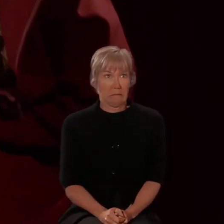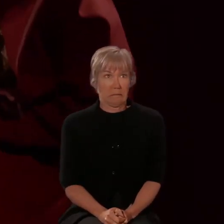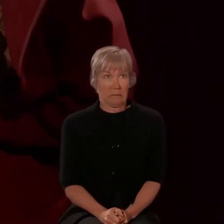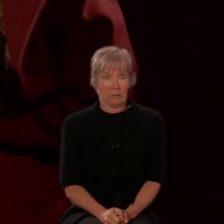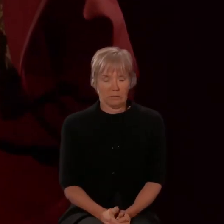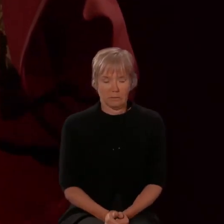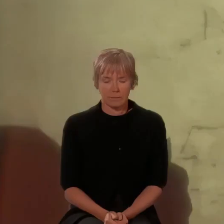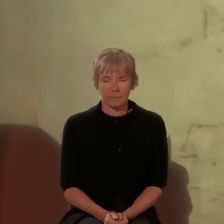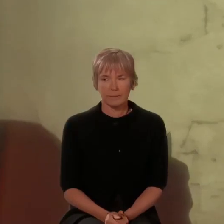(Brom chuckles)